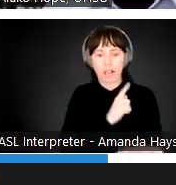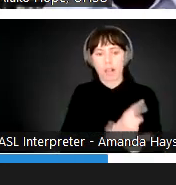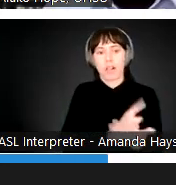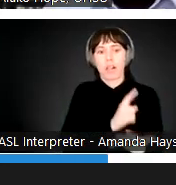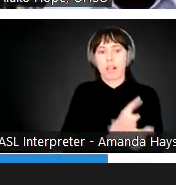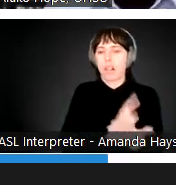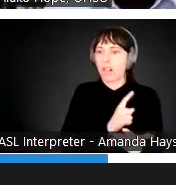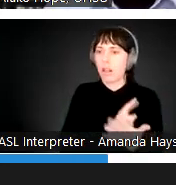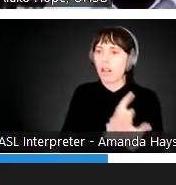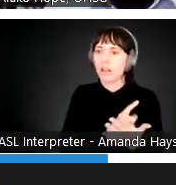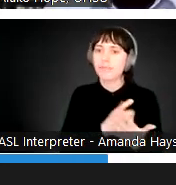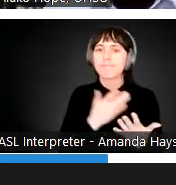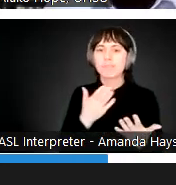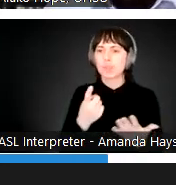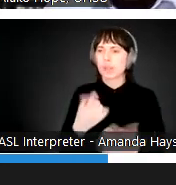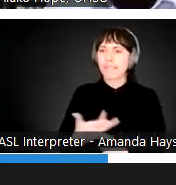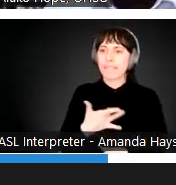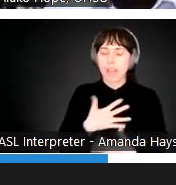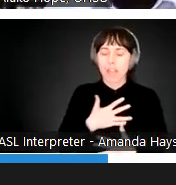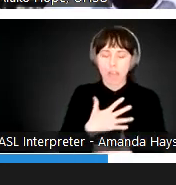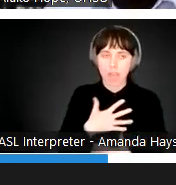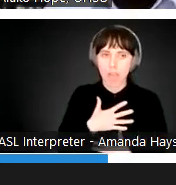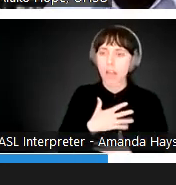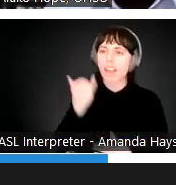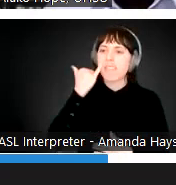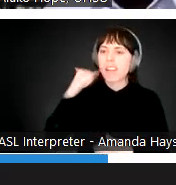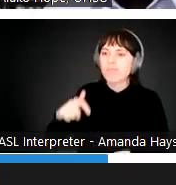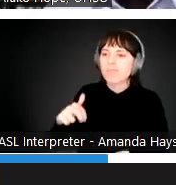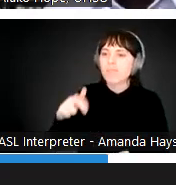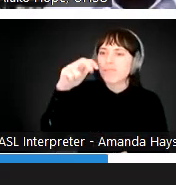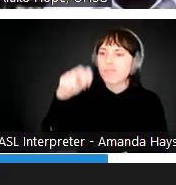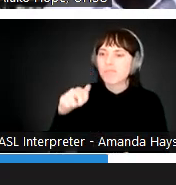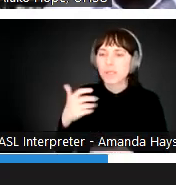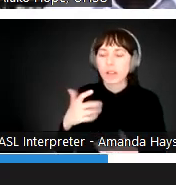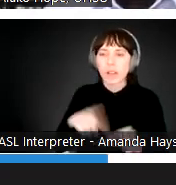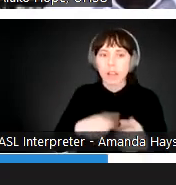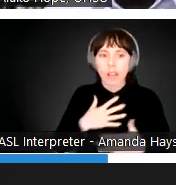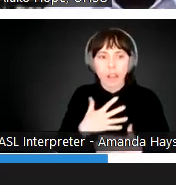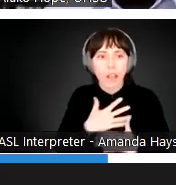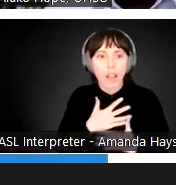palpitations, you're feeling breathless when you're walking up and down stairs, or again like the bloating,